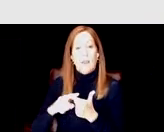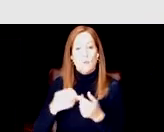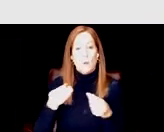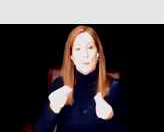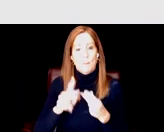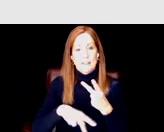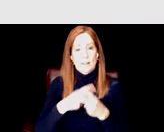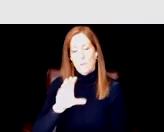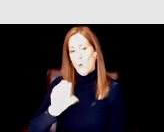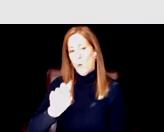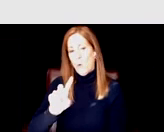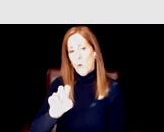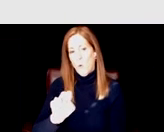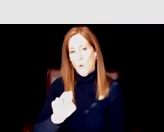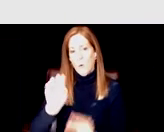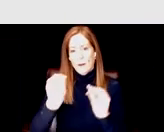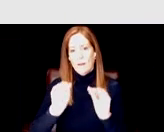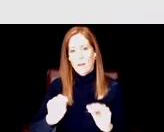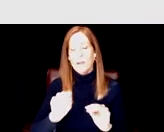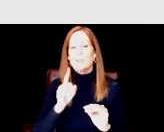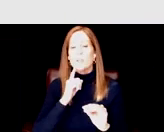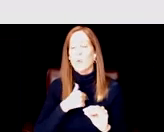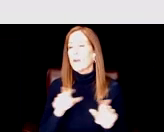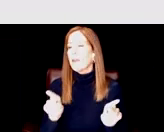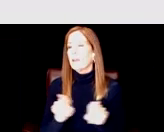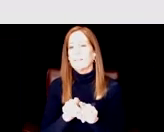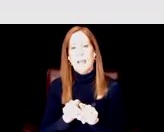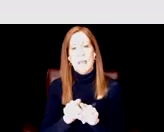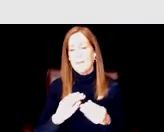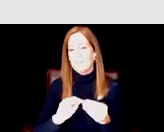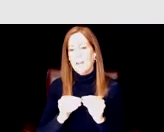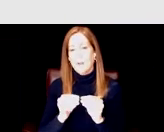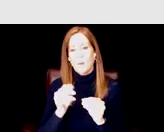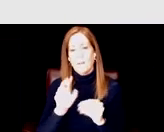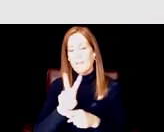So we just assign the same value that we have for the path to the id,